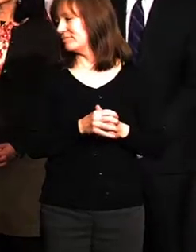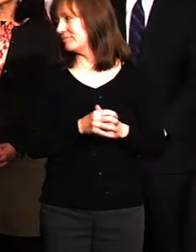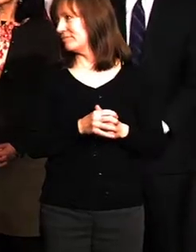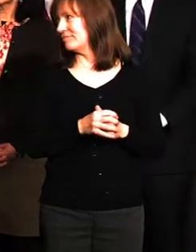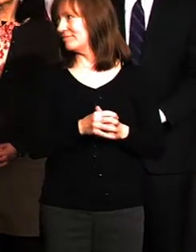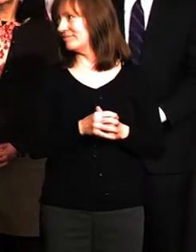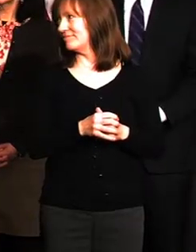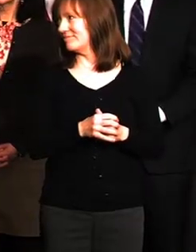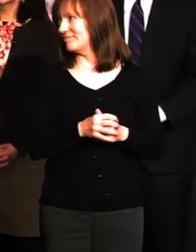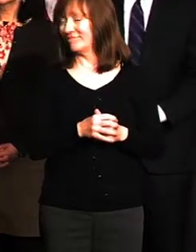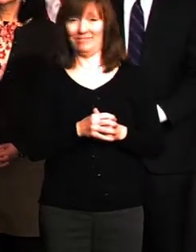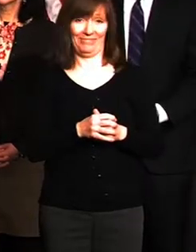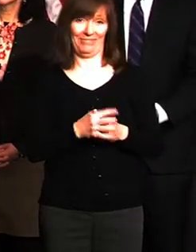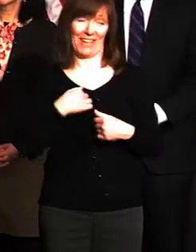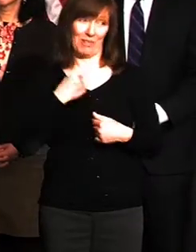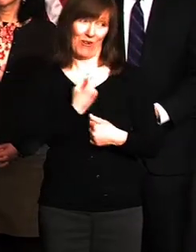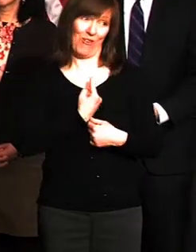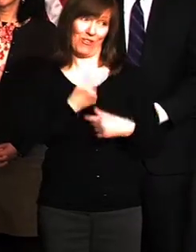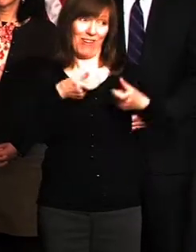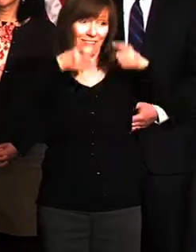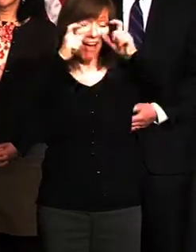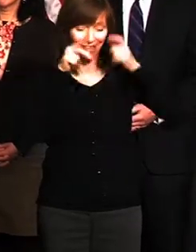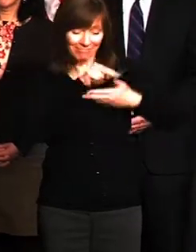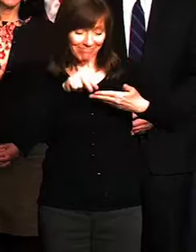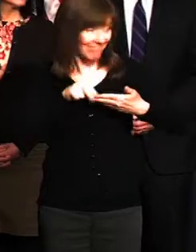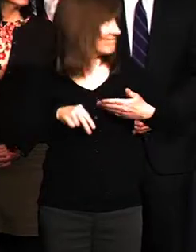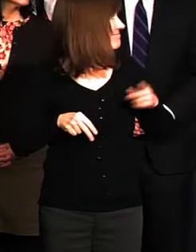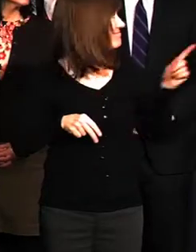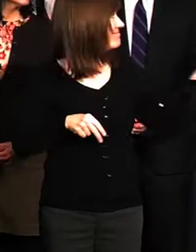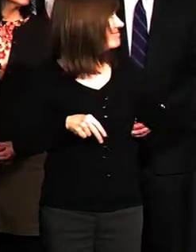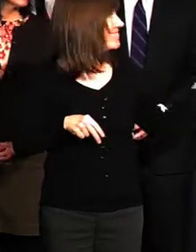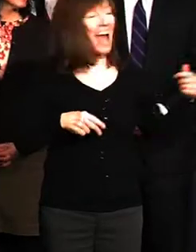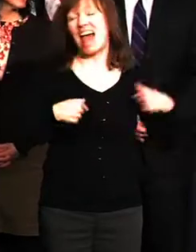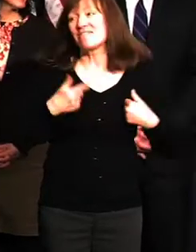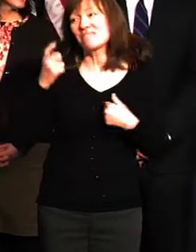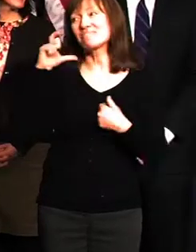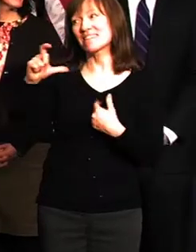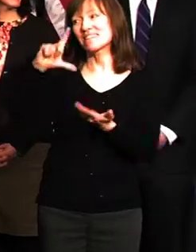You realize I'm the only one who needs glasses. - I just use really big print